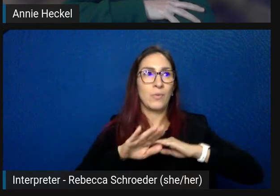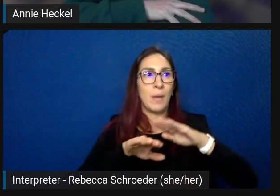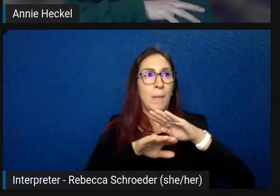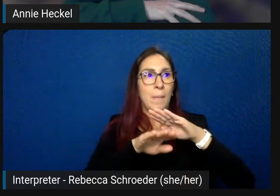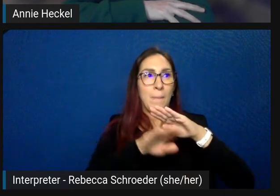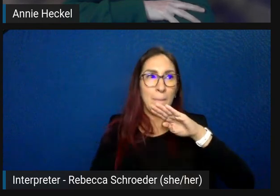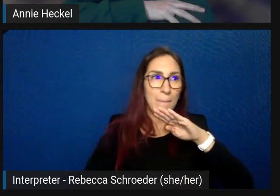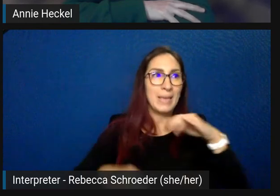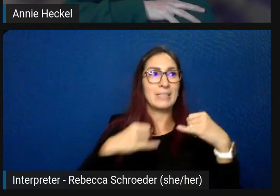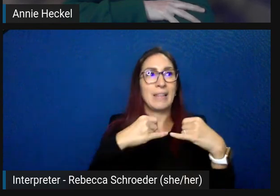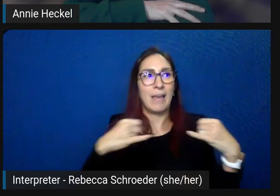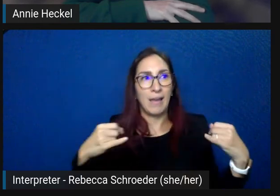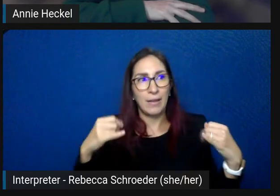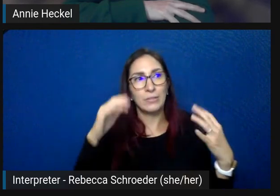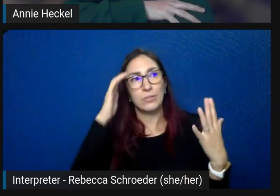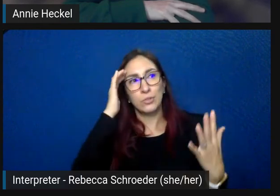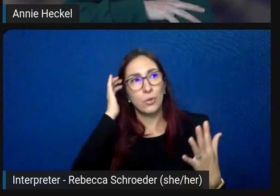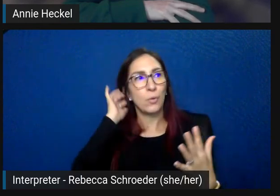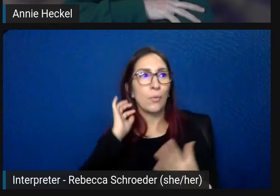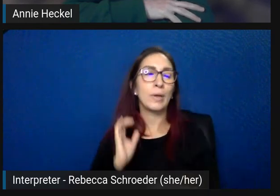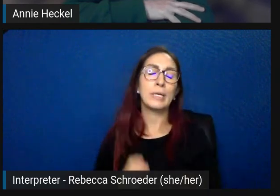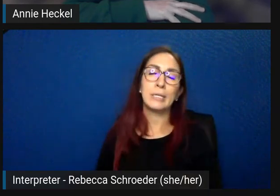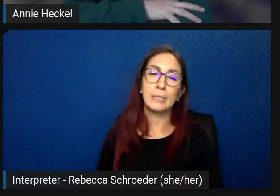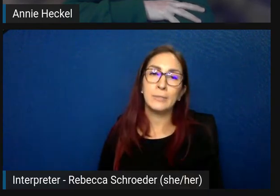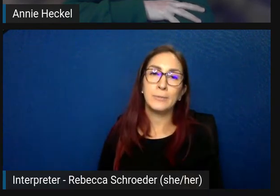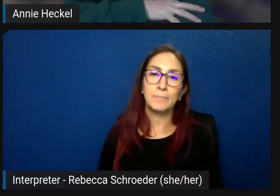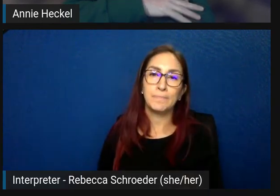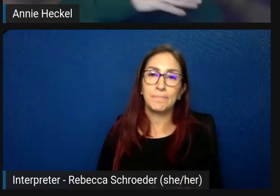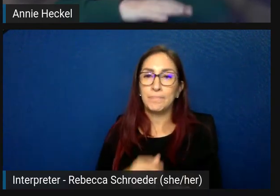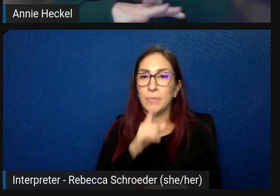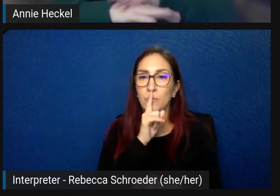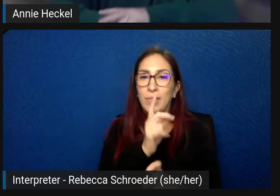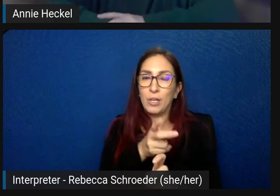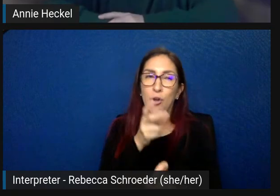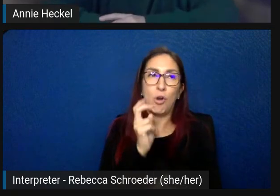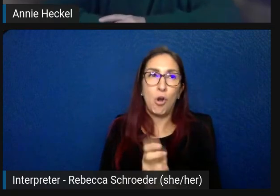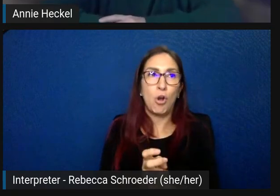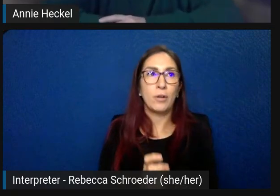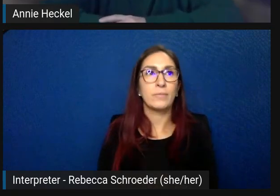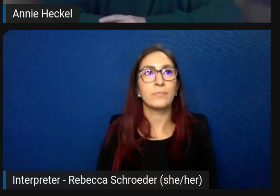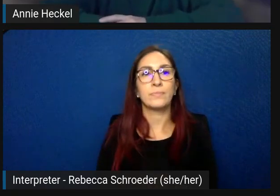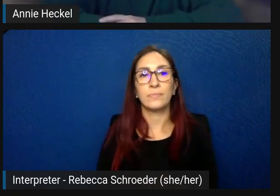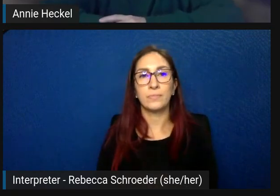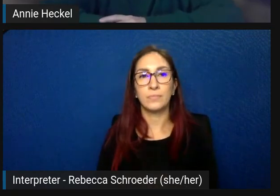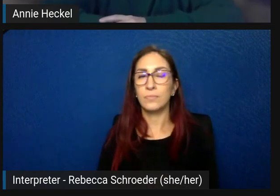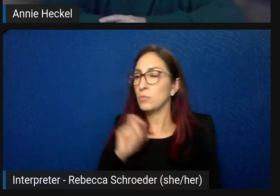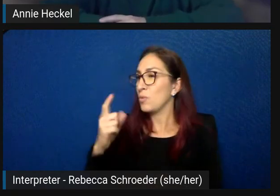it's really, really hard. Do you have any resources that you give